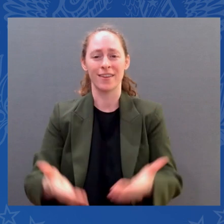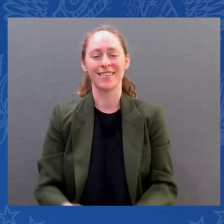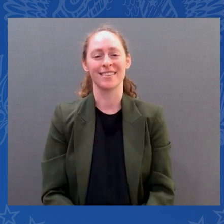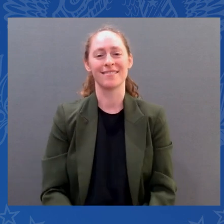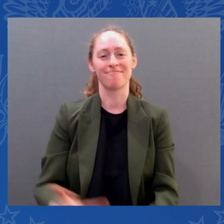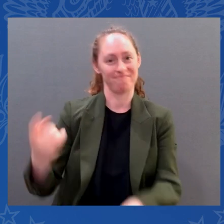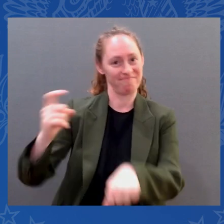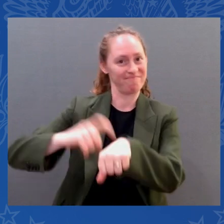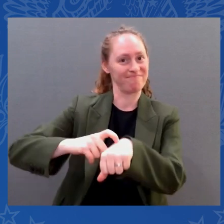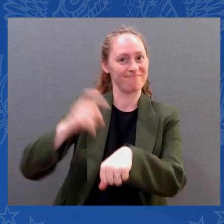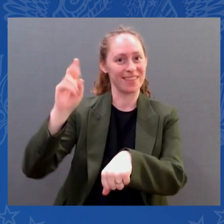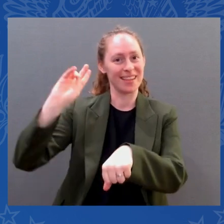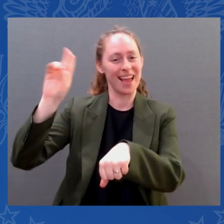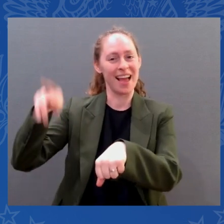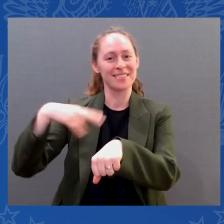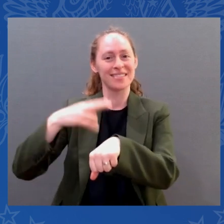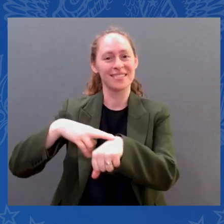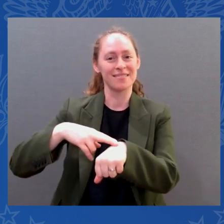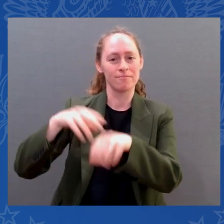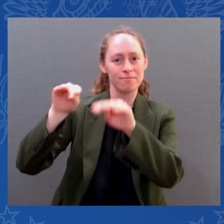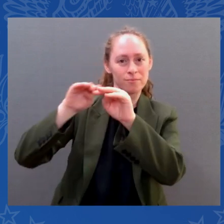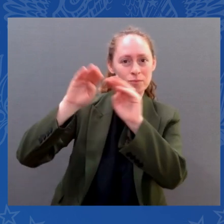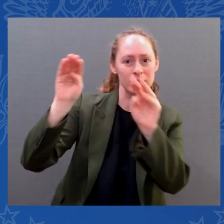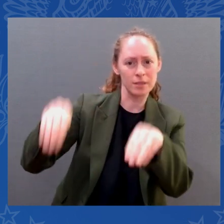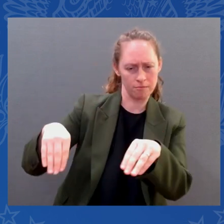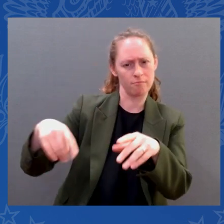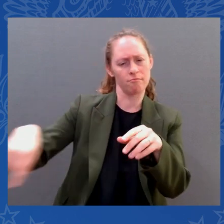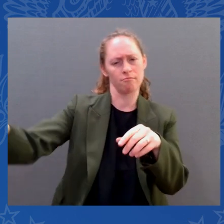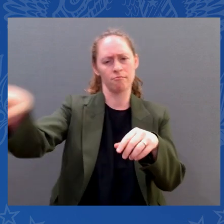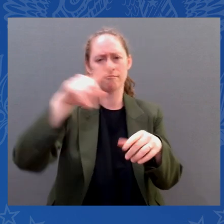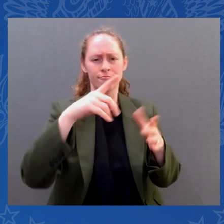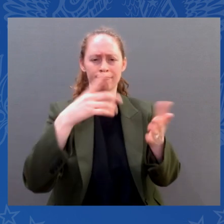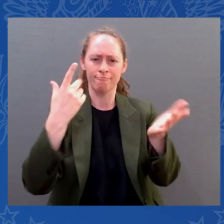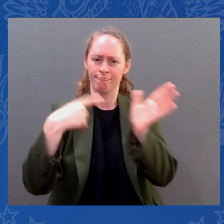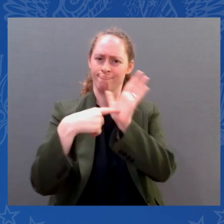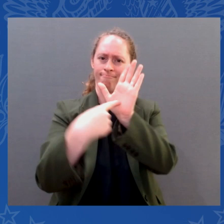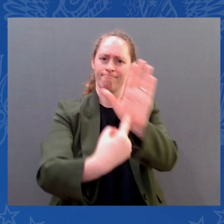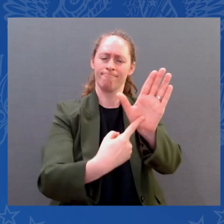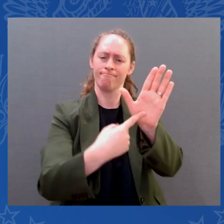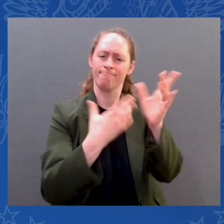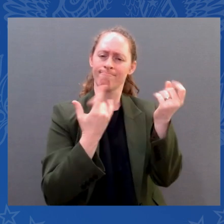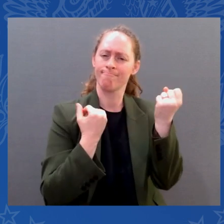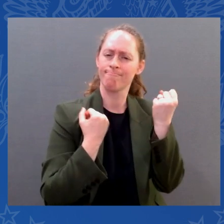and the imagination. And maybe, from my perspective, looking from a little bit from a distance,